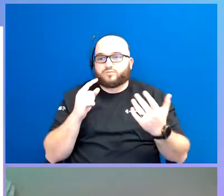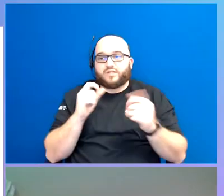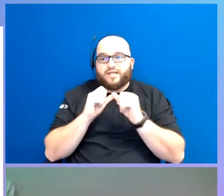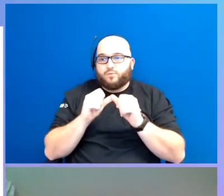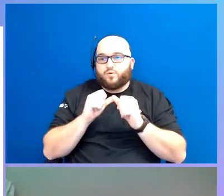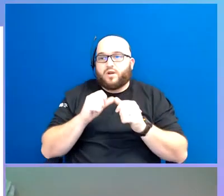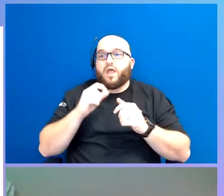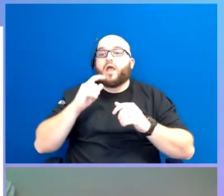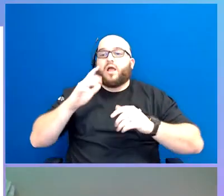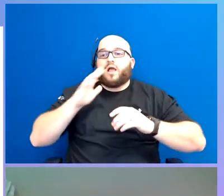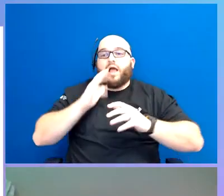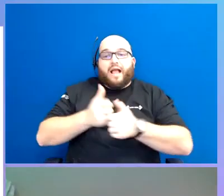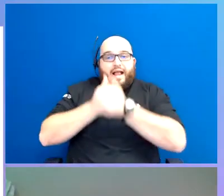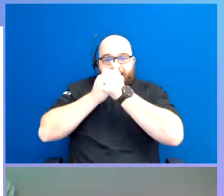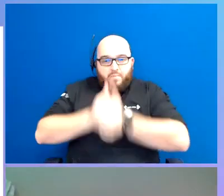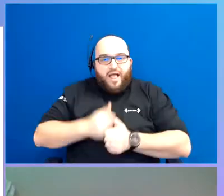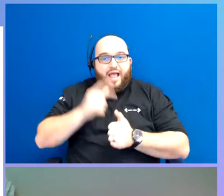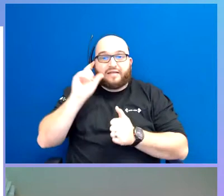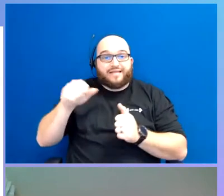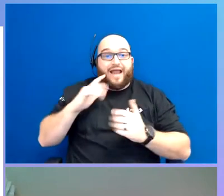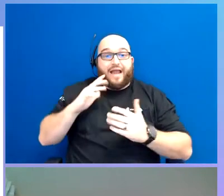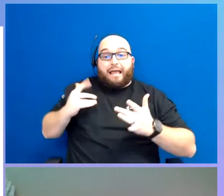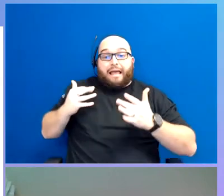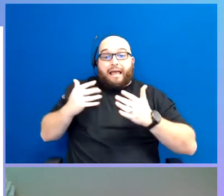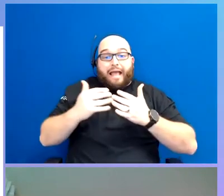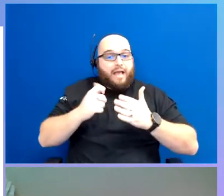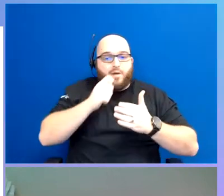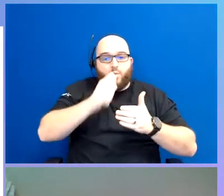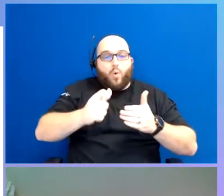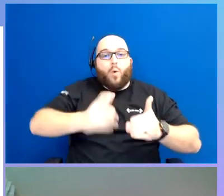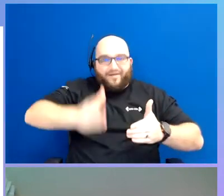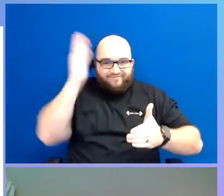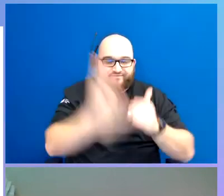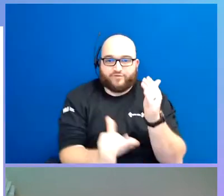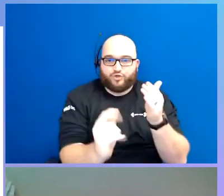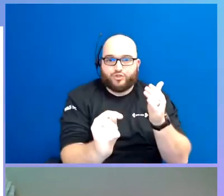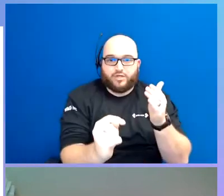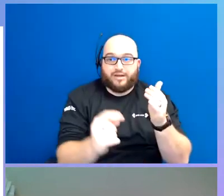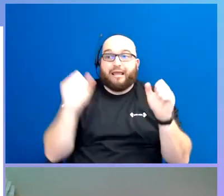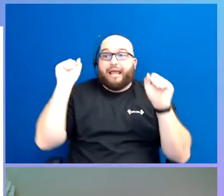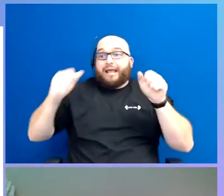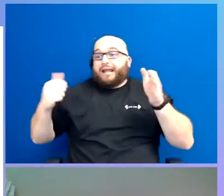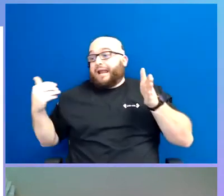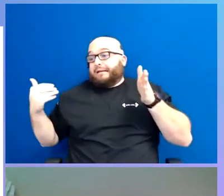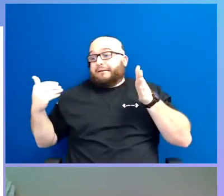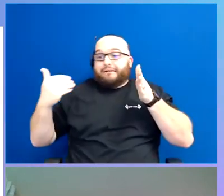only thus far, not very far. Right? It can take you you to a